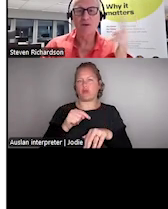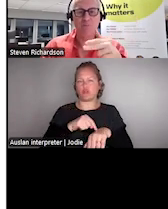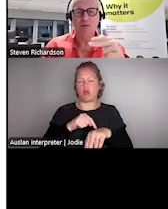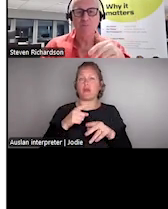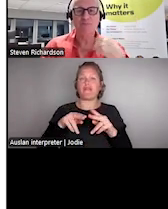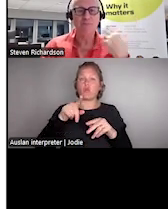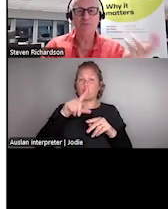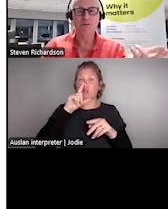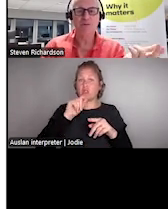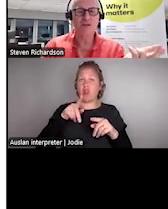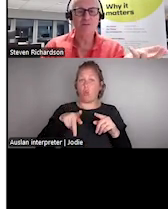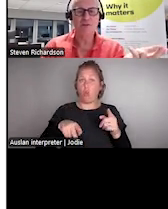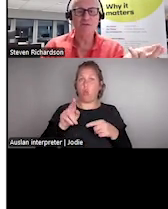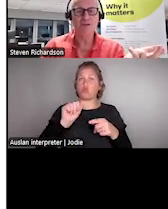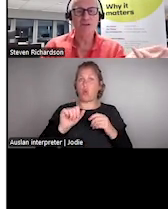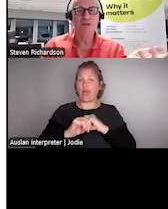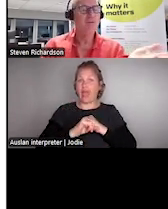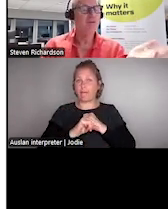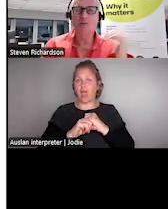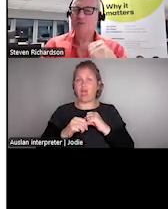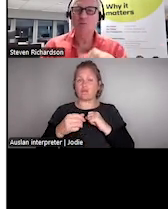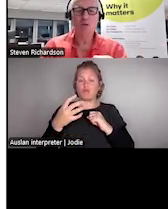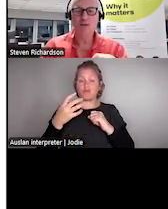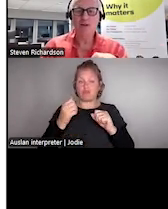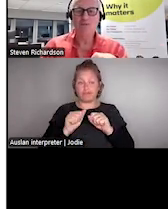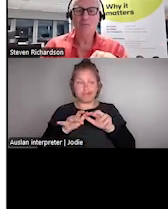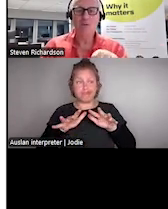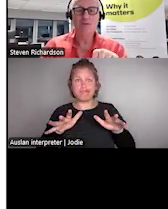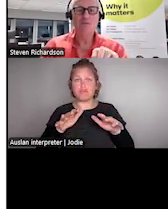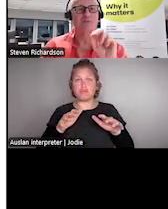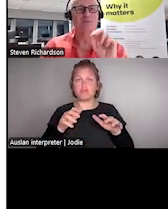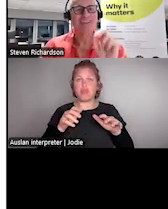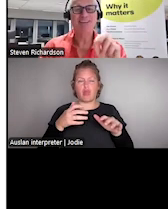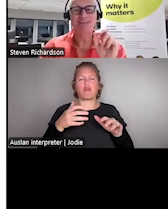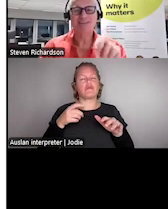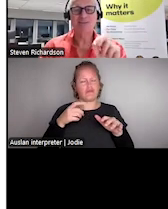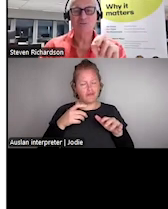publicly with 50% of your target reached, then you are much more likely to have the momentum to get